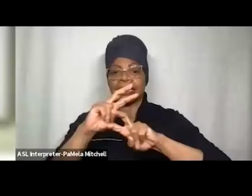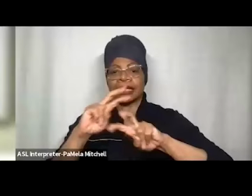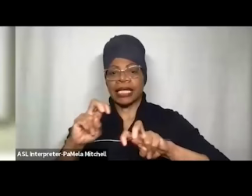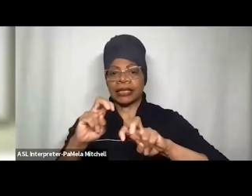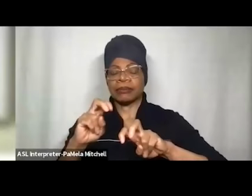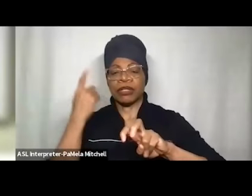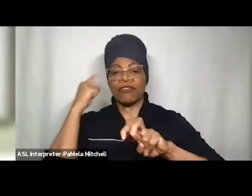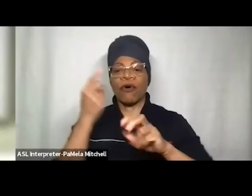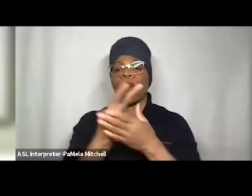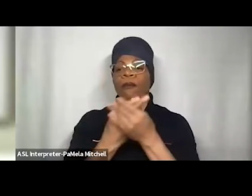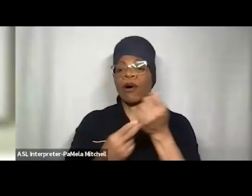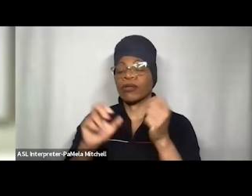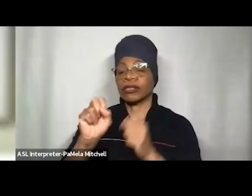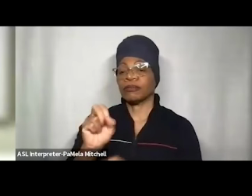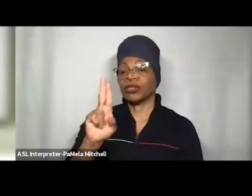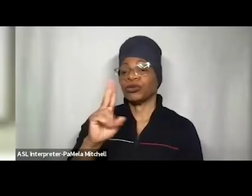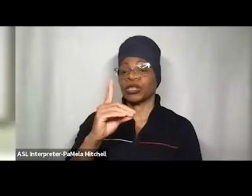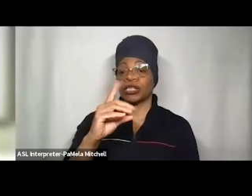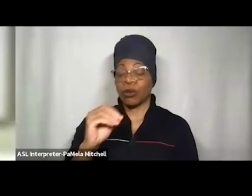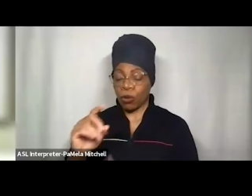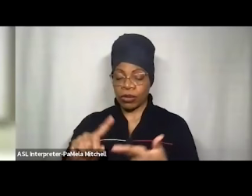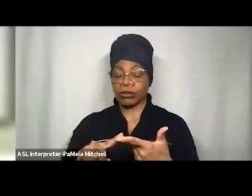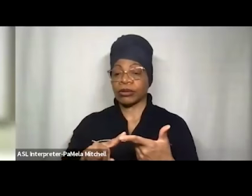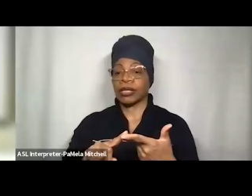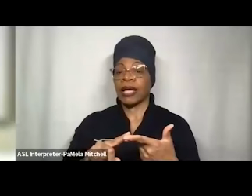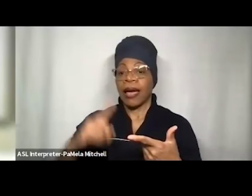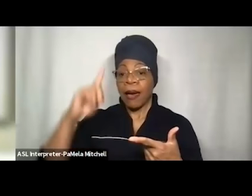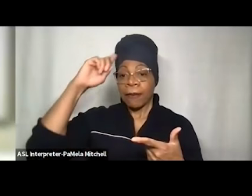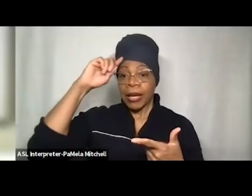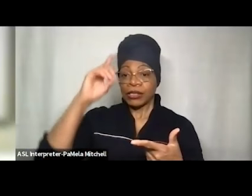and also mental disorders, other types of disorders as well.